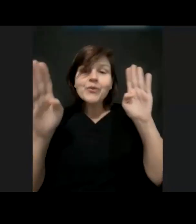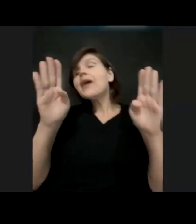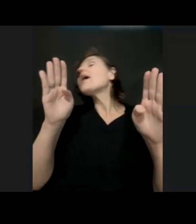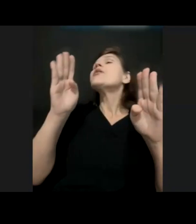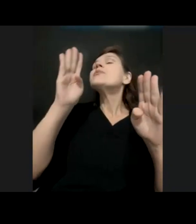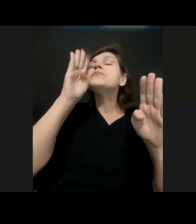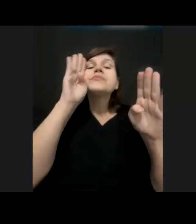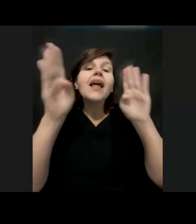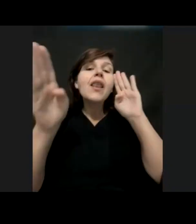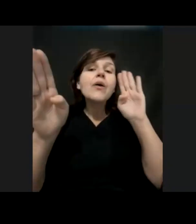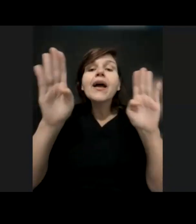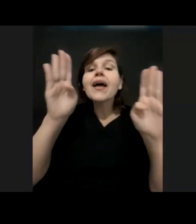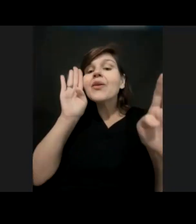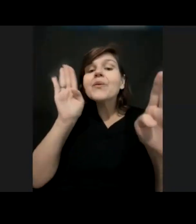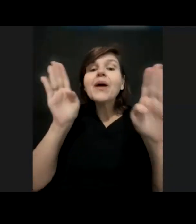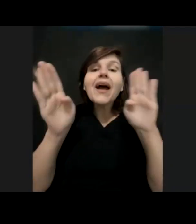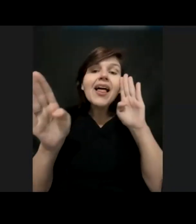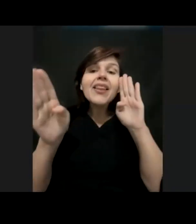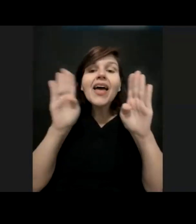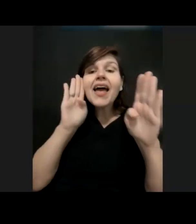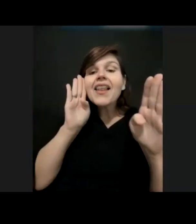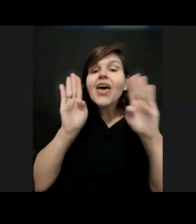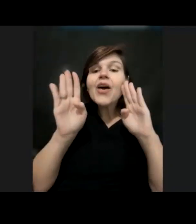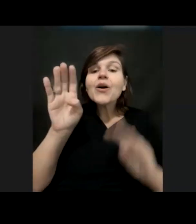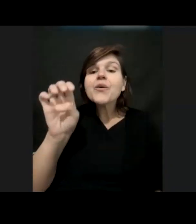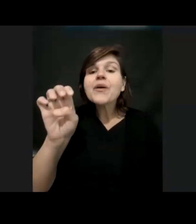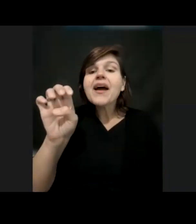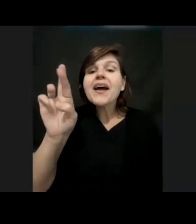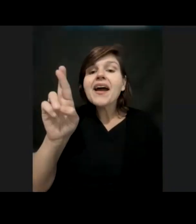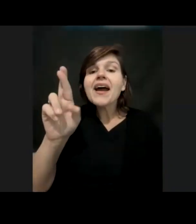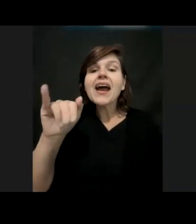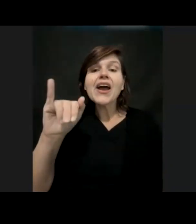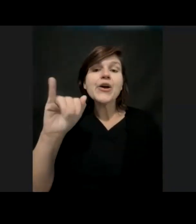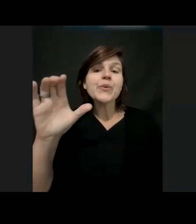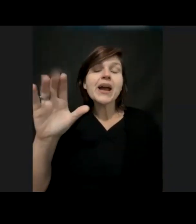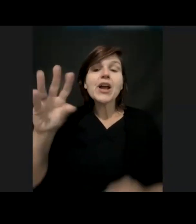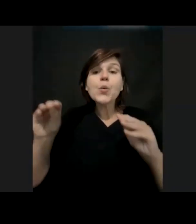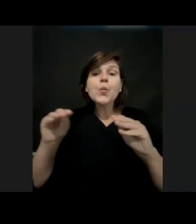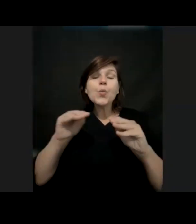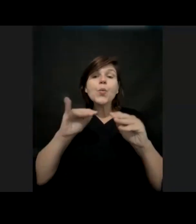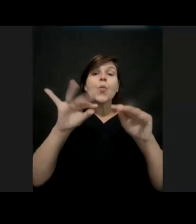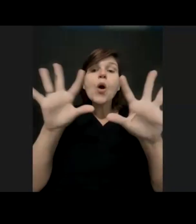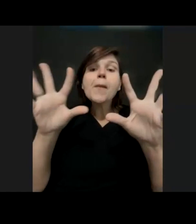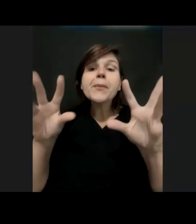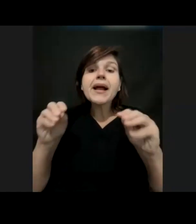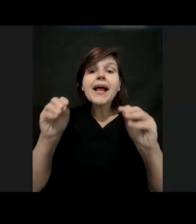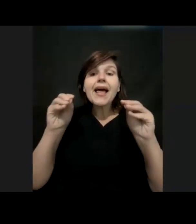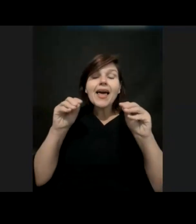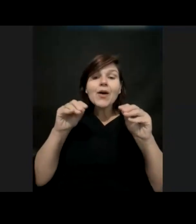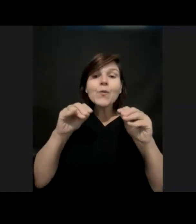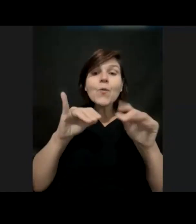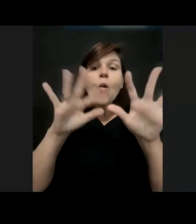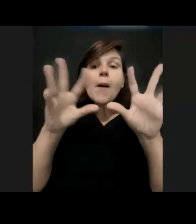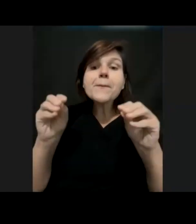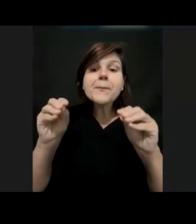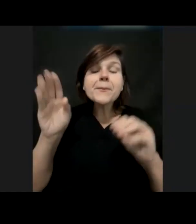Eric, Eric, hello, Eric! Eric, whoop! Hello, hello, hello, Eric!